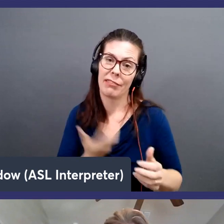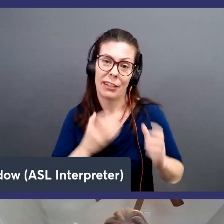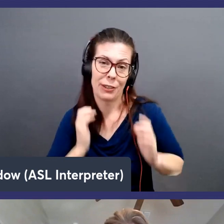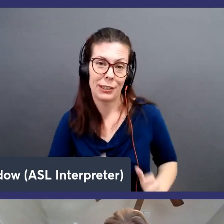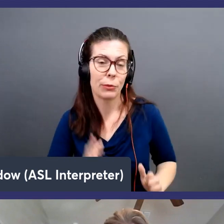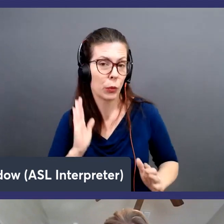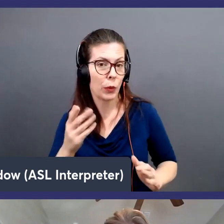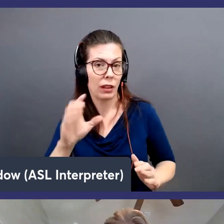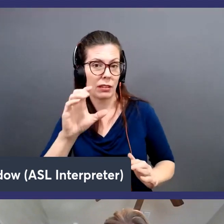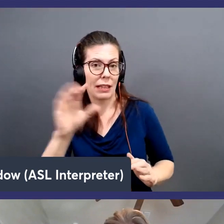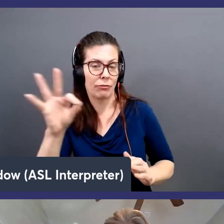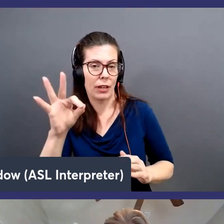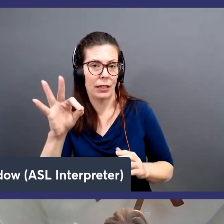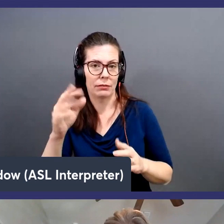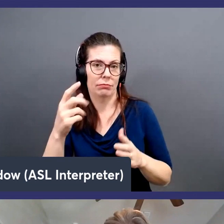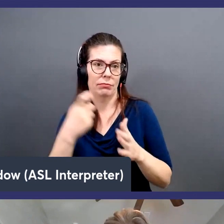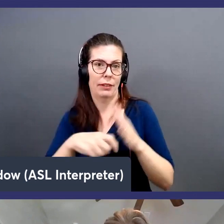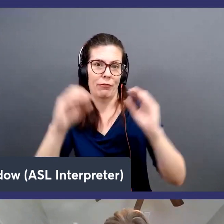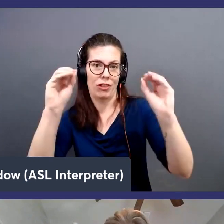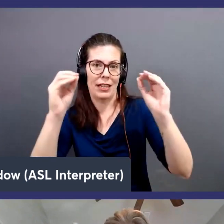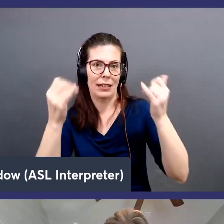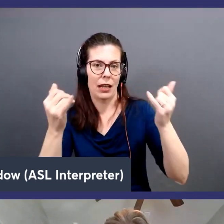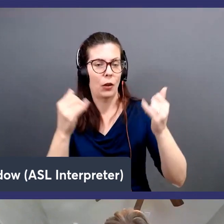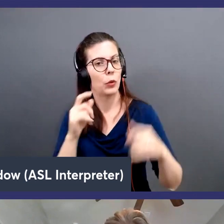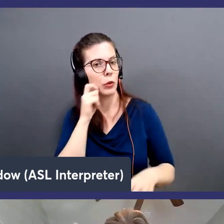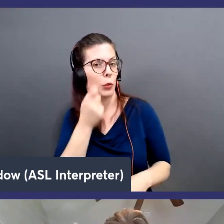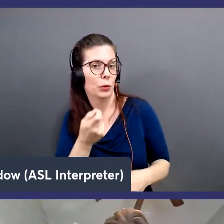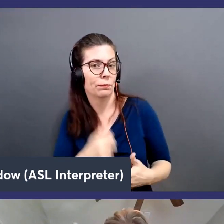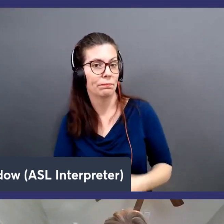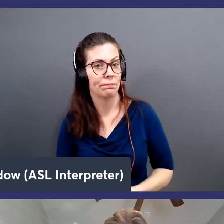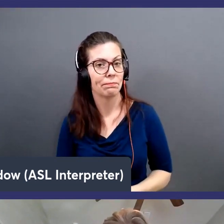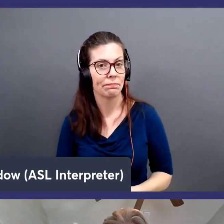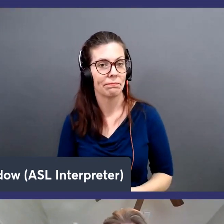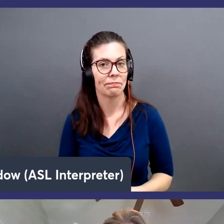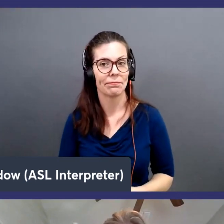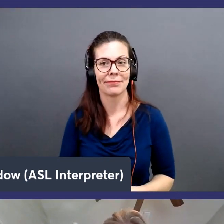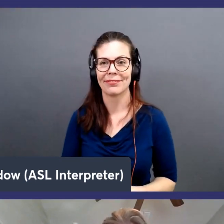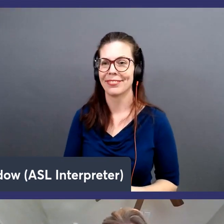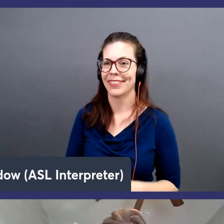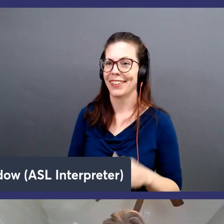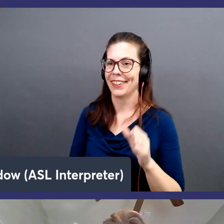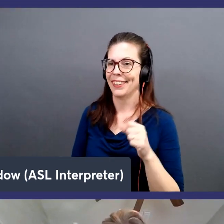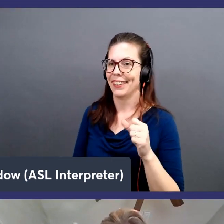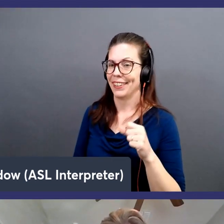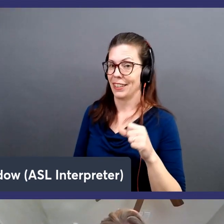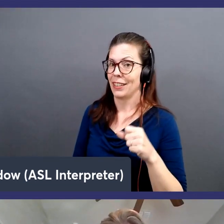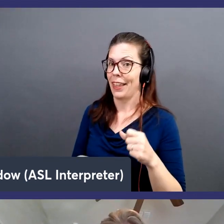for free completely now, which is really cool. Yeah! - It's awesome. That is pretty cool.